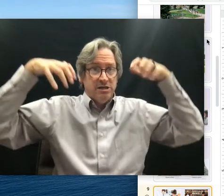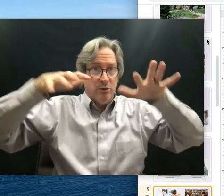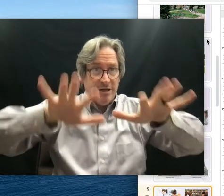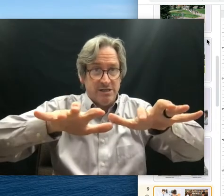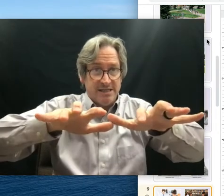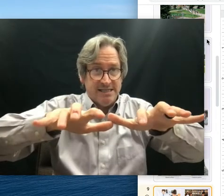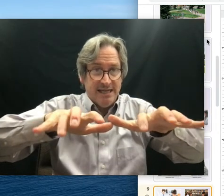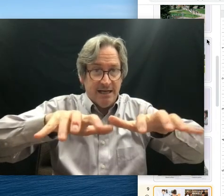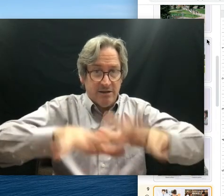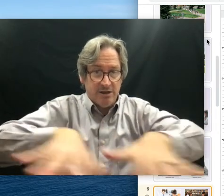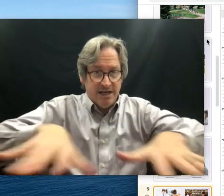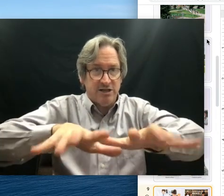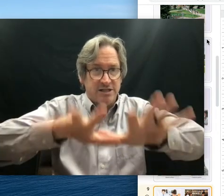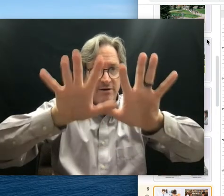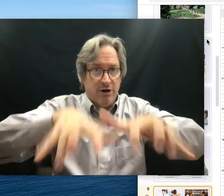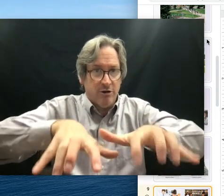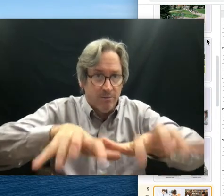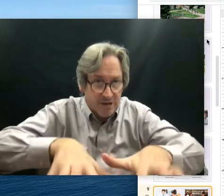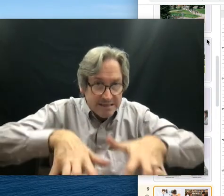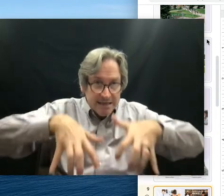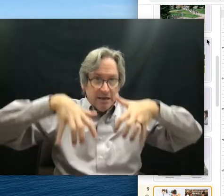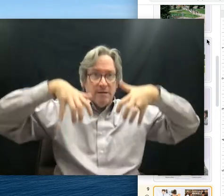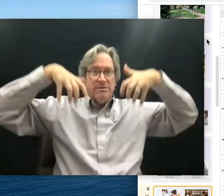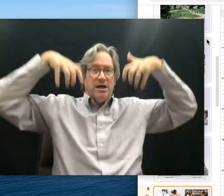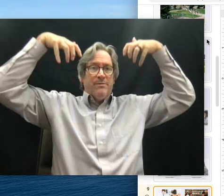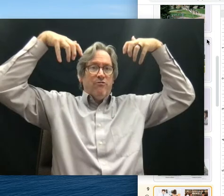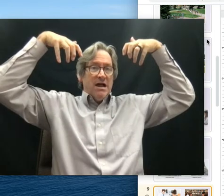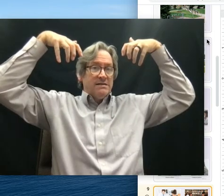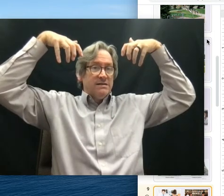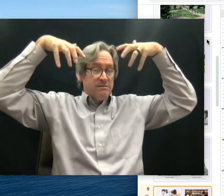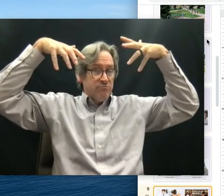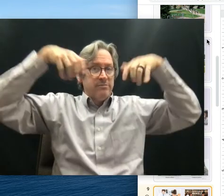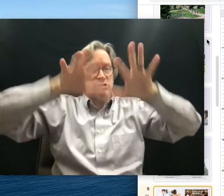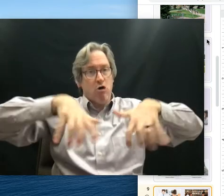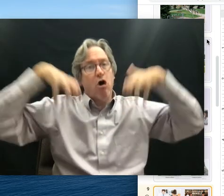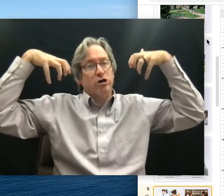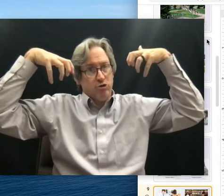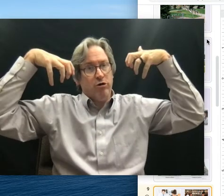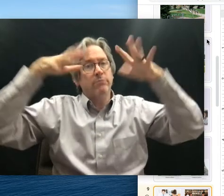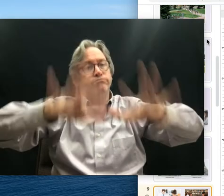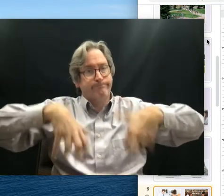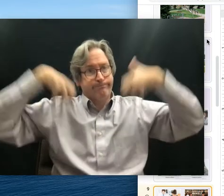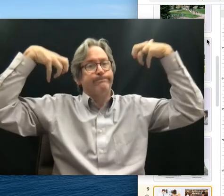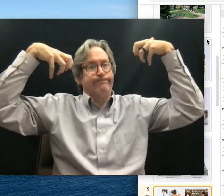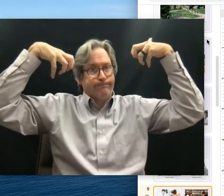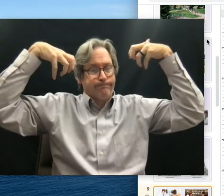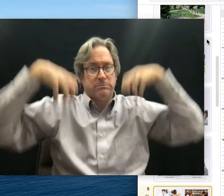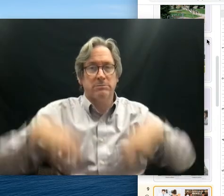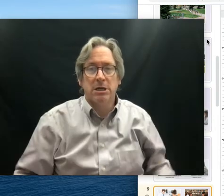so here's the seating the stage is down here the seating comes up and rises right so auditorium